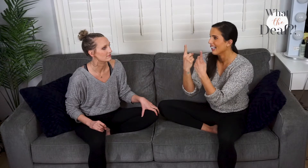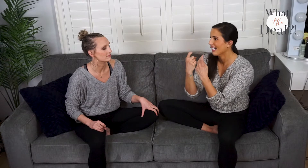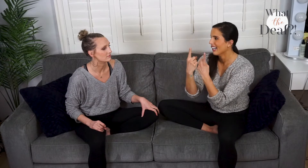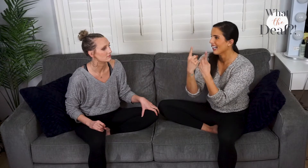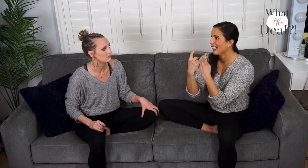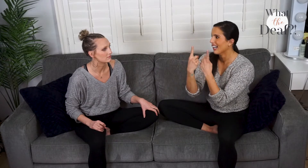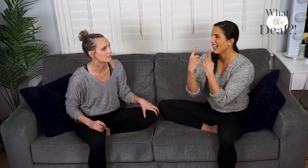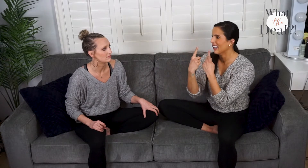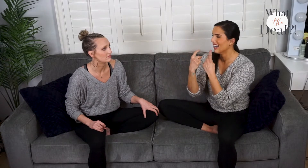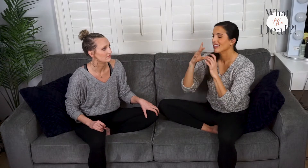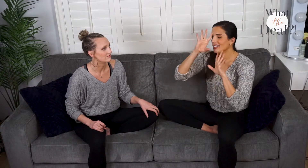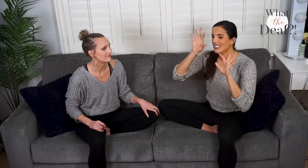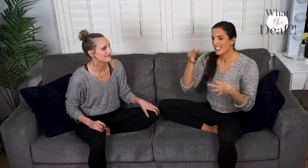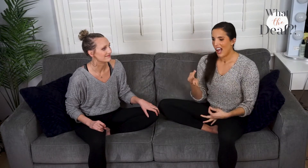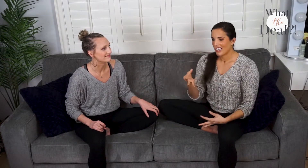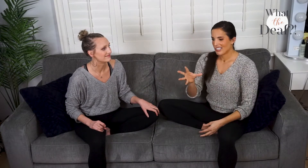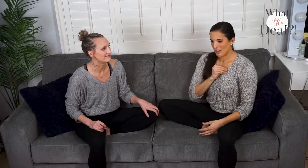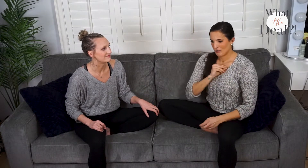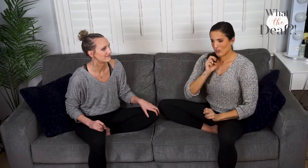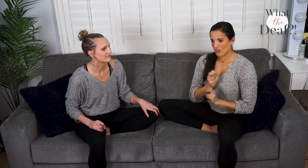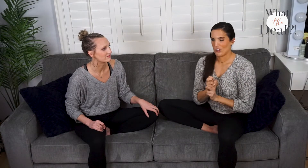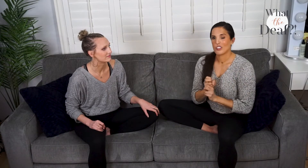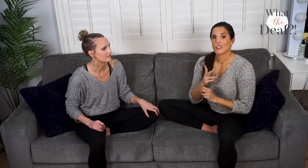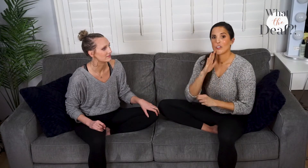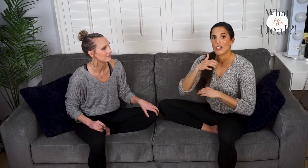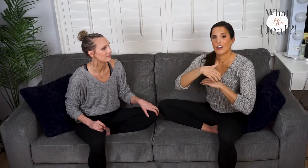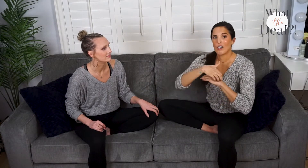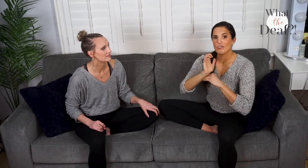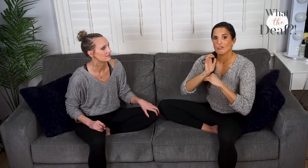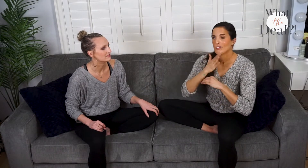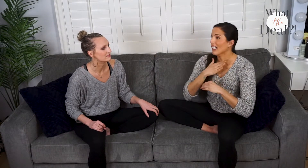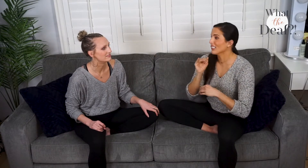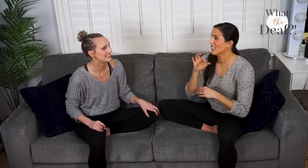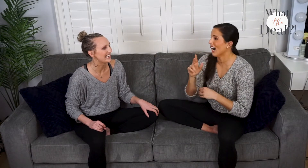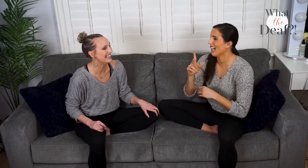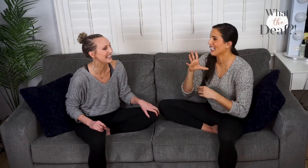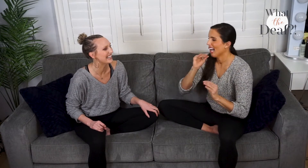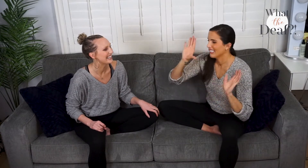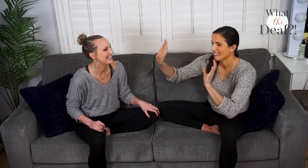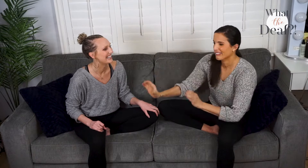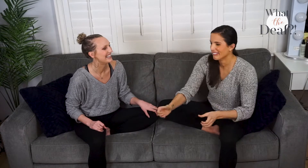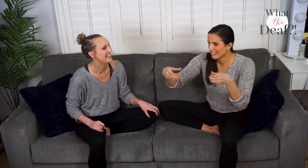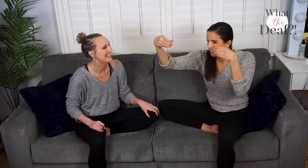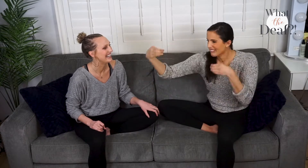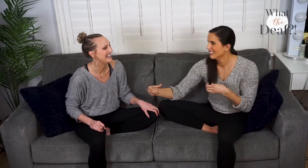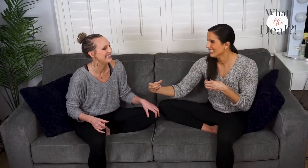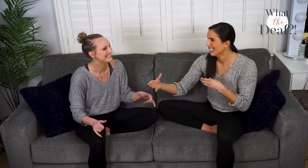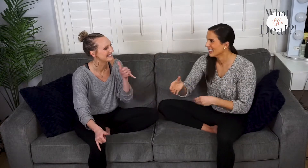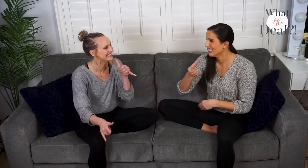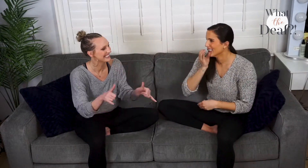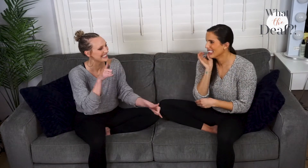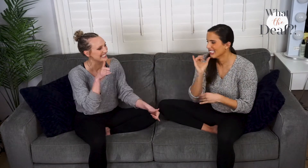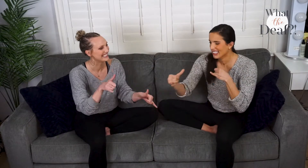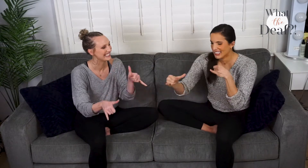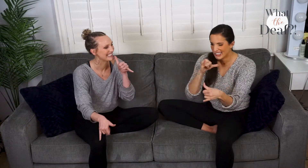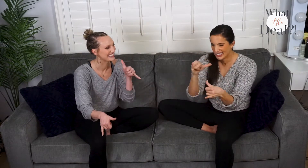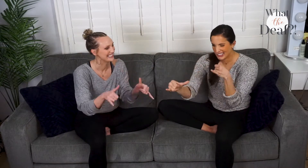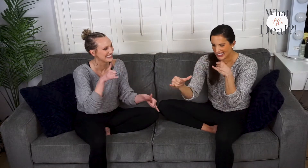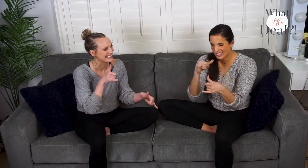to our car and accept our fate. We popped open the trunk and grabbed two drinks and started drinking. And we started drinking.